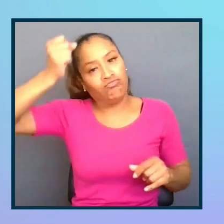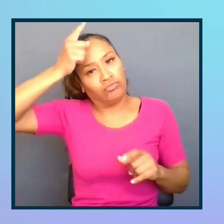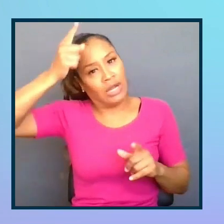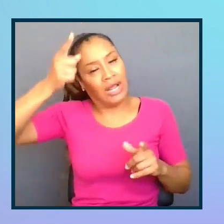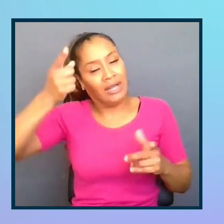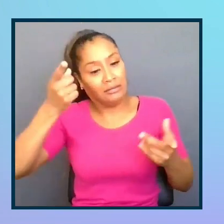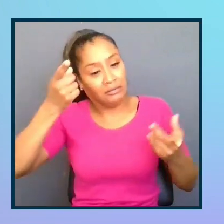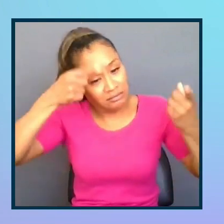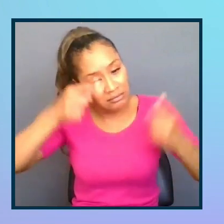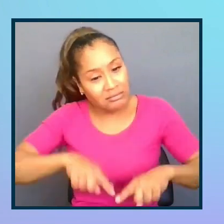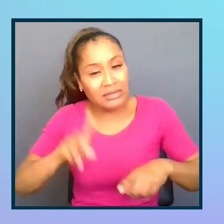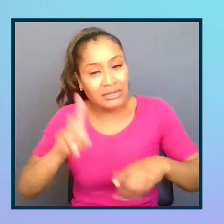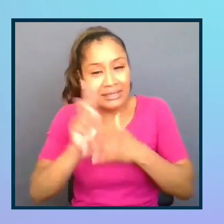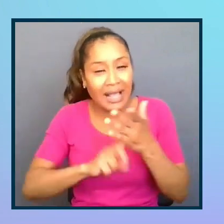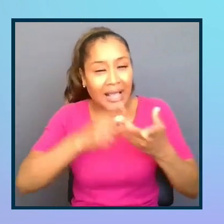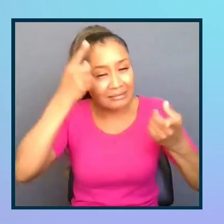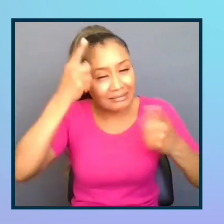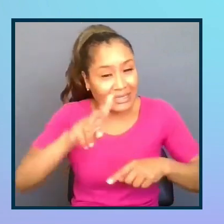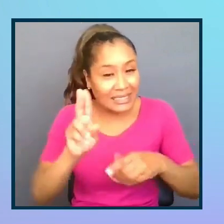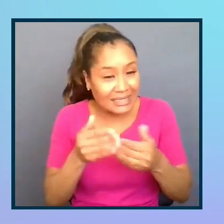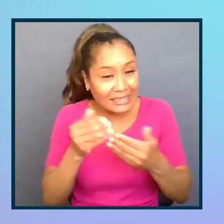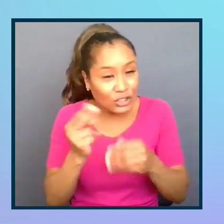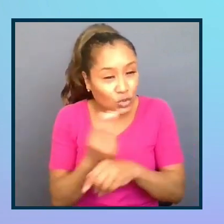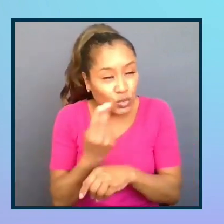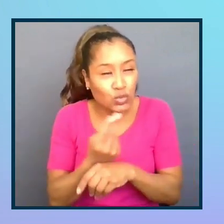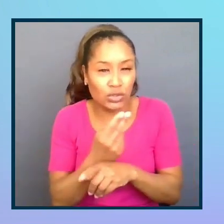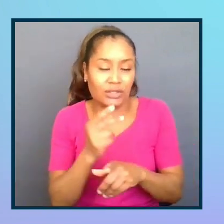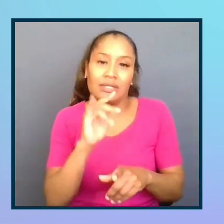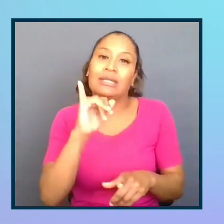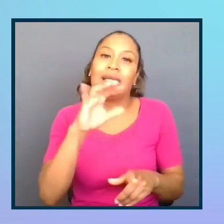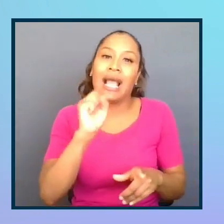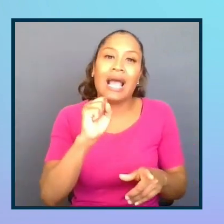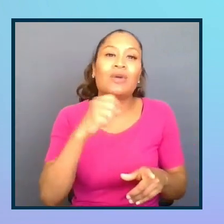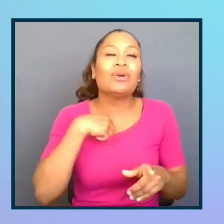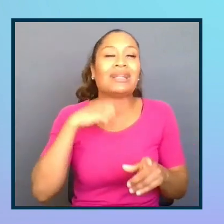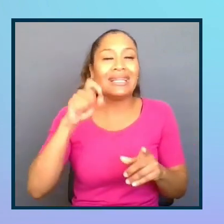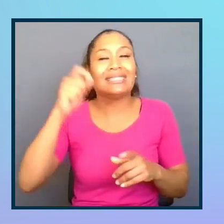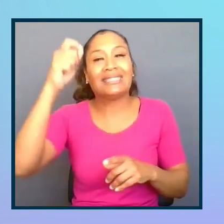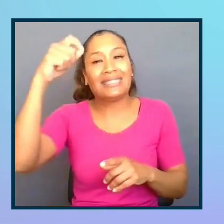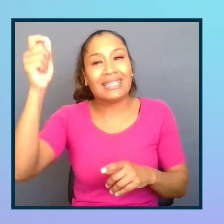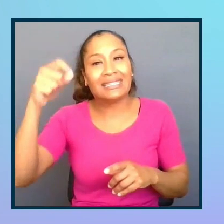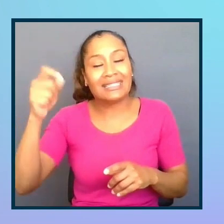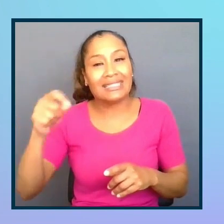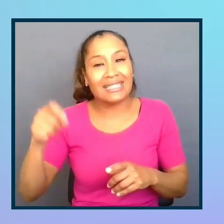So yes, we need to tick those boxes for WCAG, but we also need to make sure that it's functional,